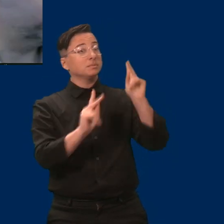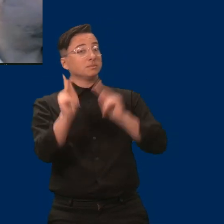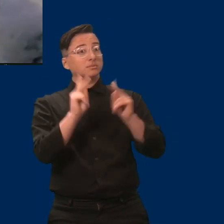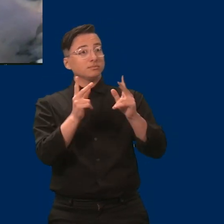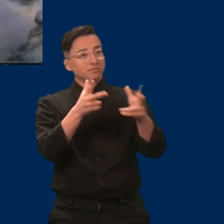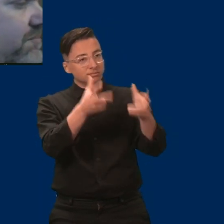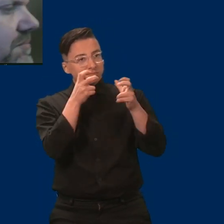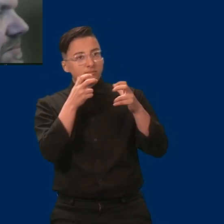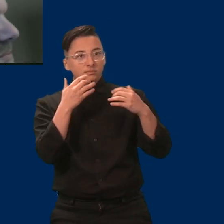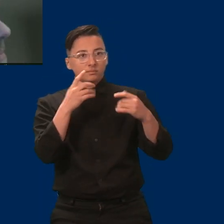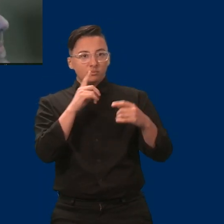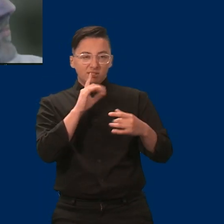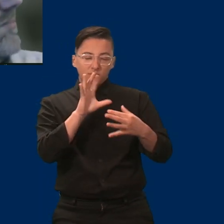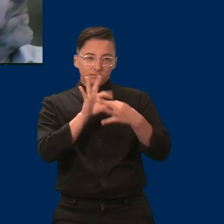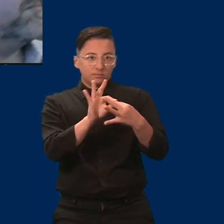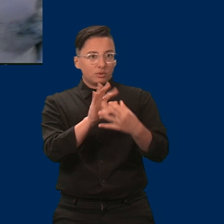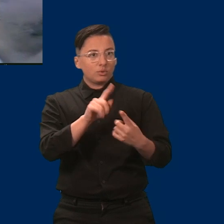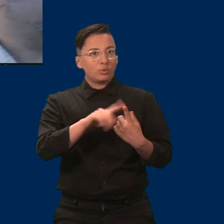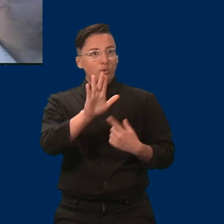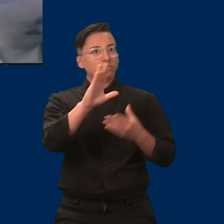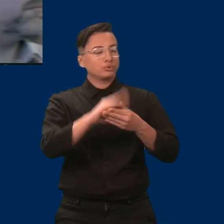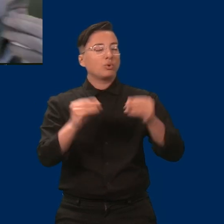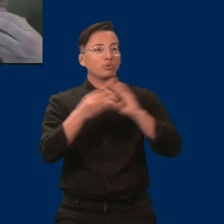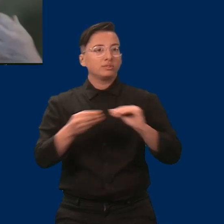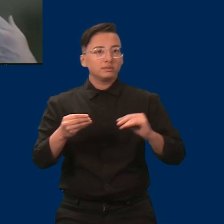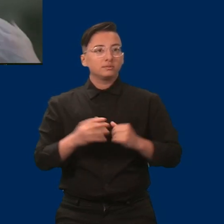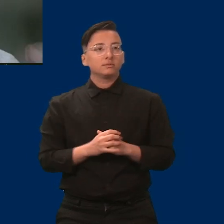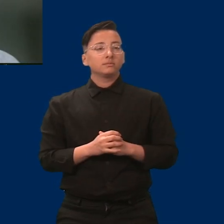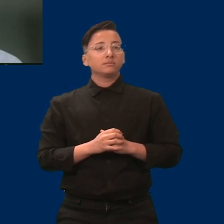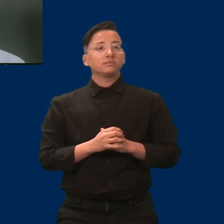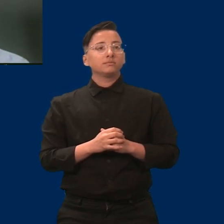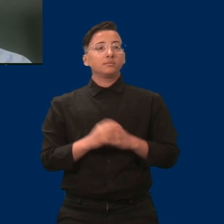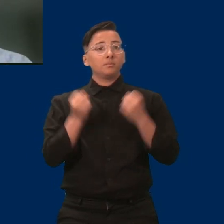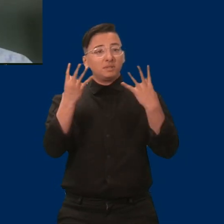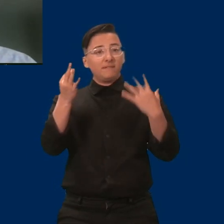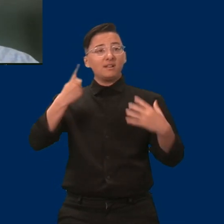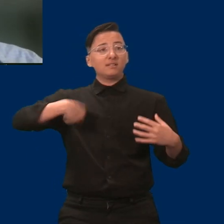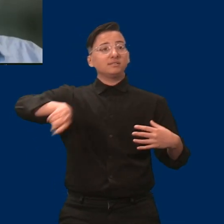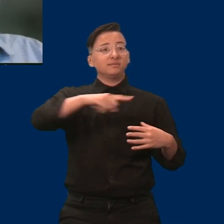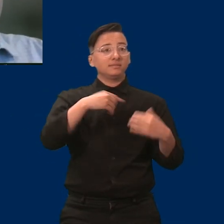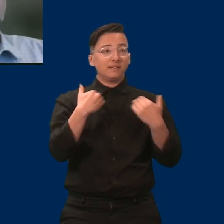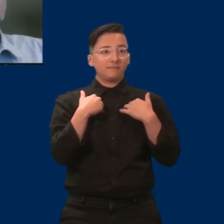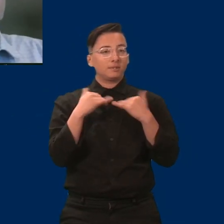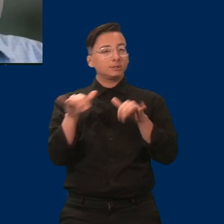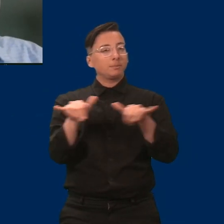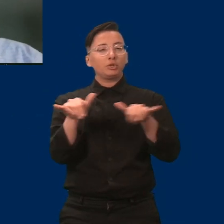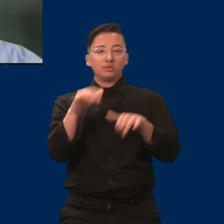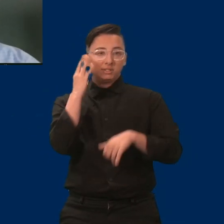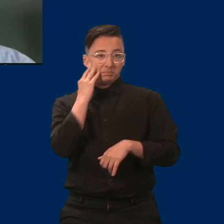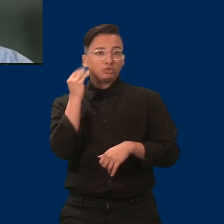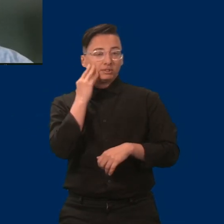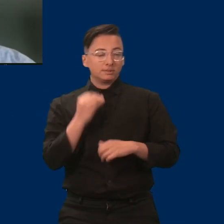Maybe more of us have had similar experiences.